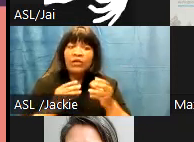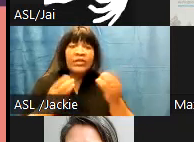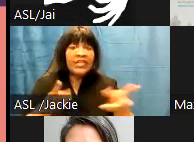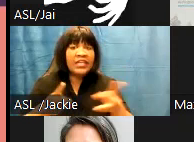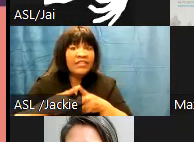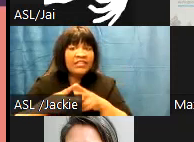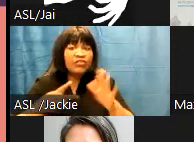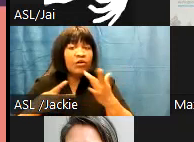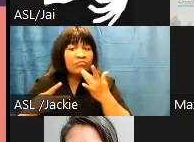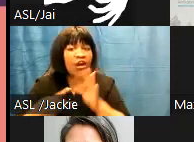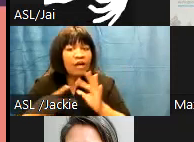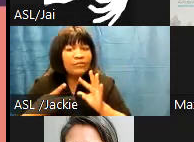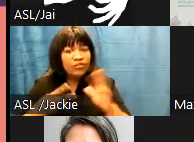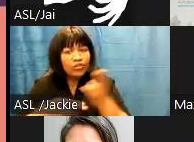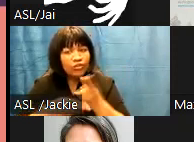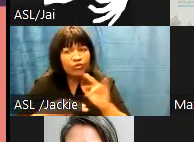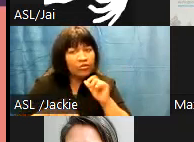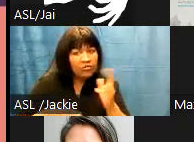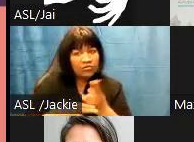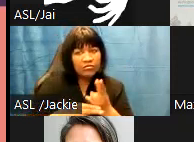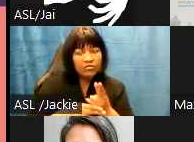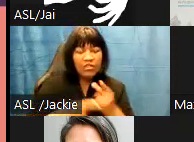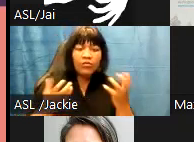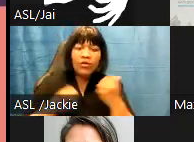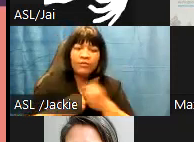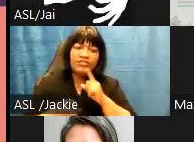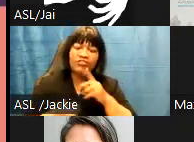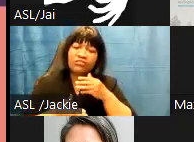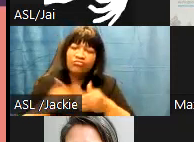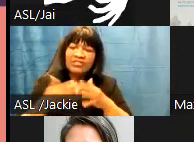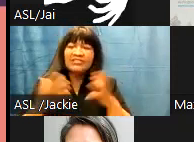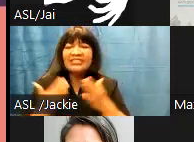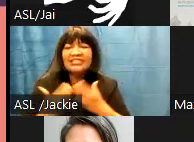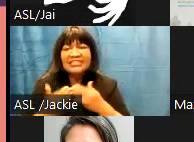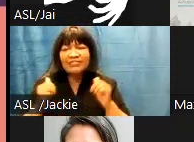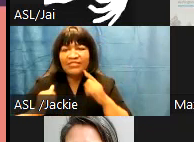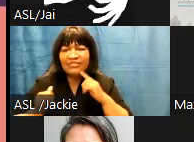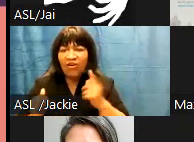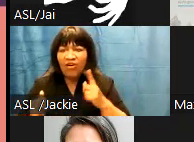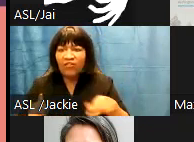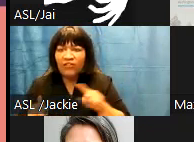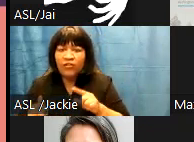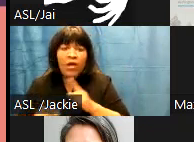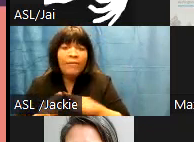an option for you to use. We want to make the process as easy as possible for you all. You are welcome to create your